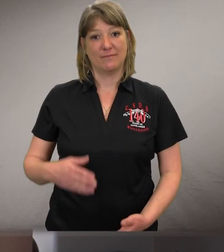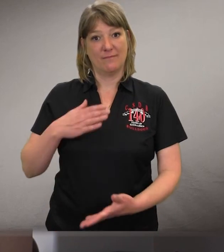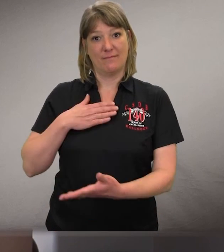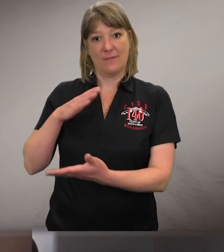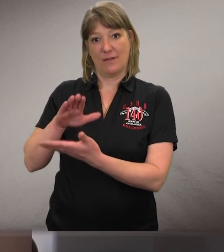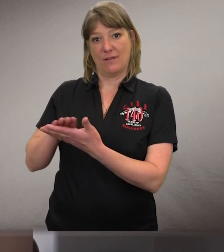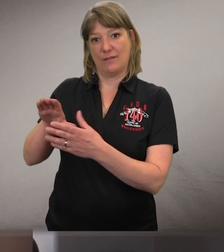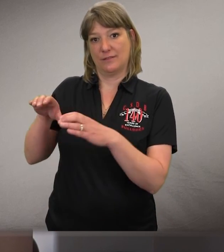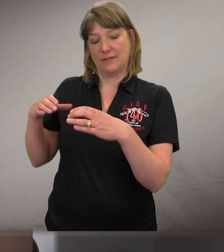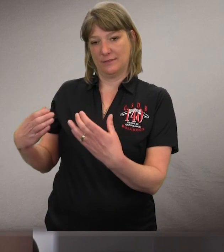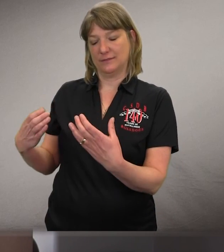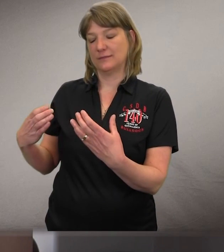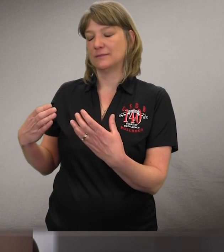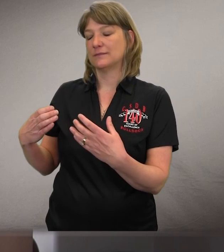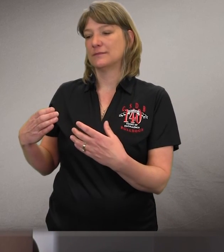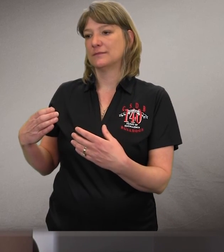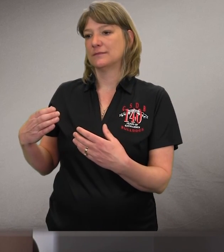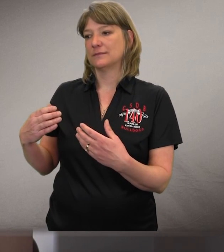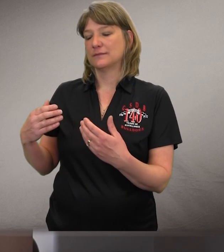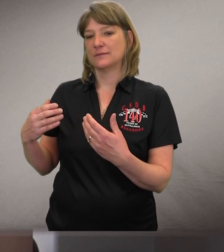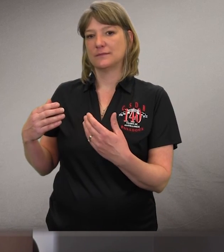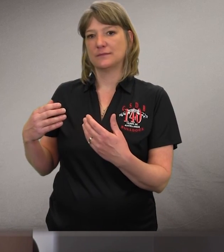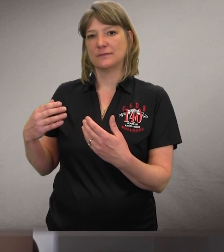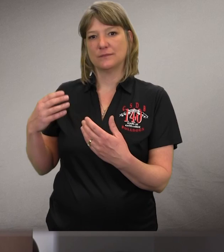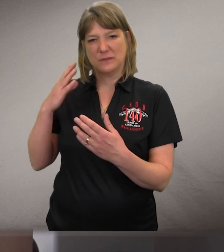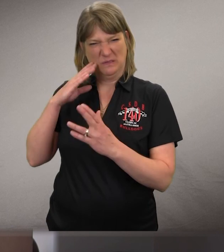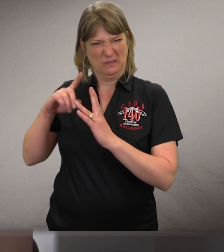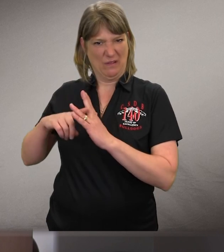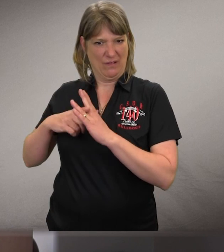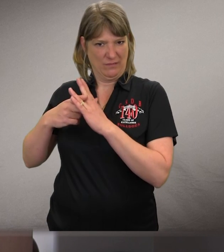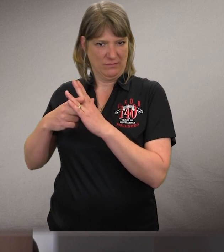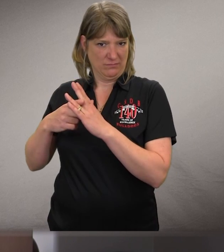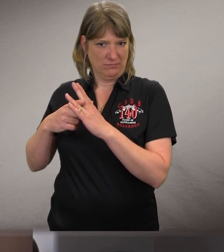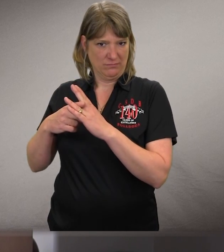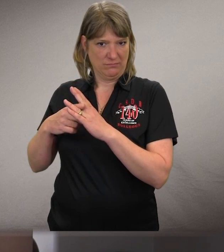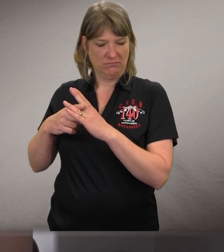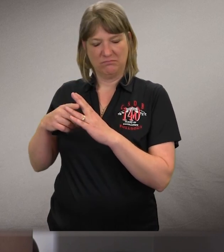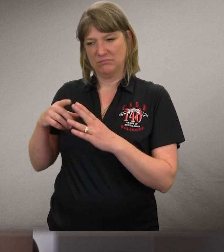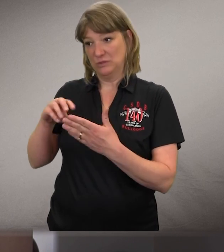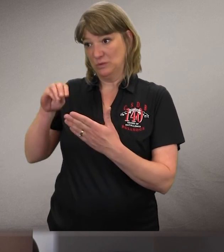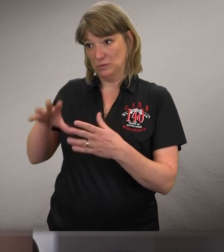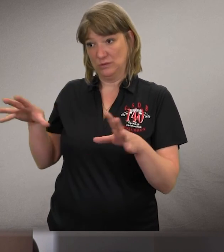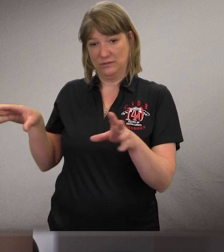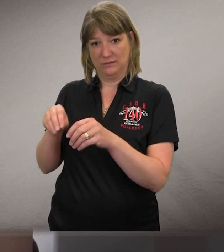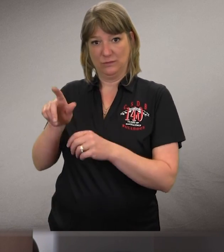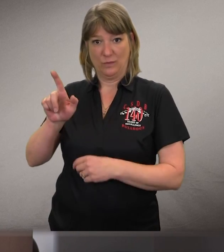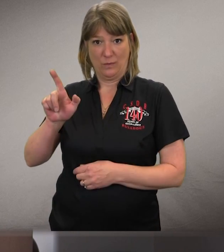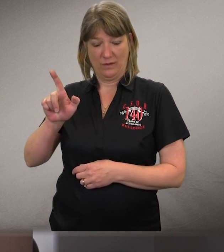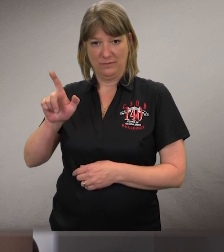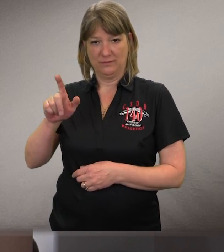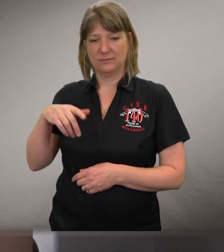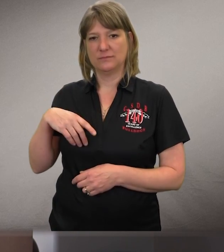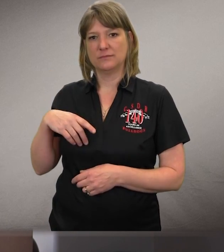In my college class, when we started out, we had twenty-one students,